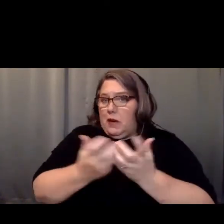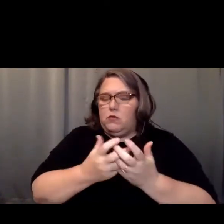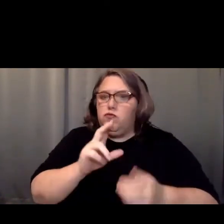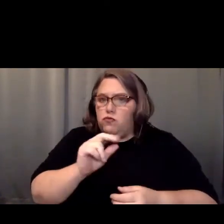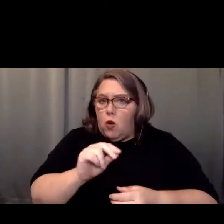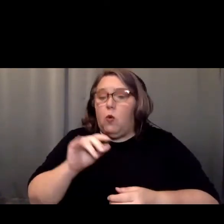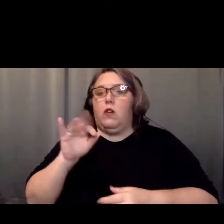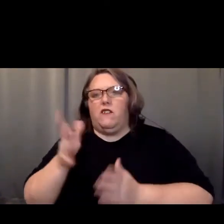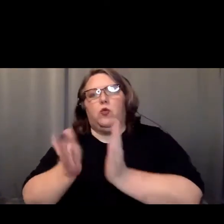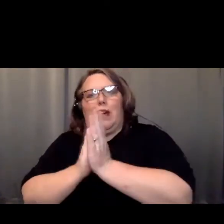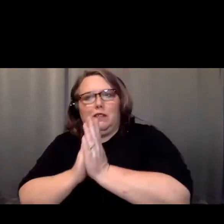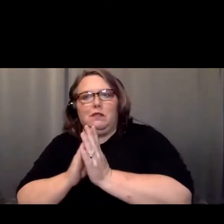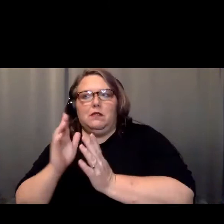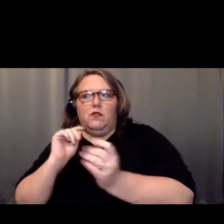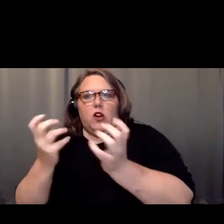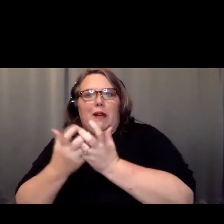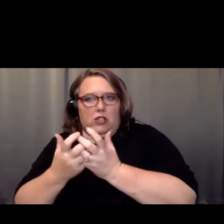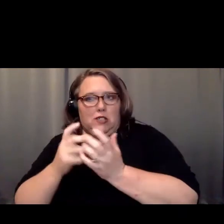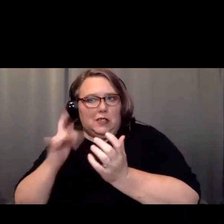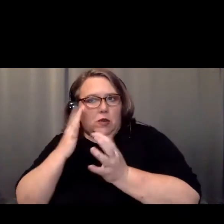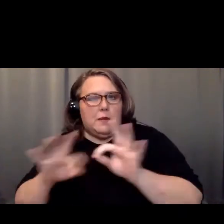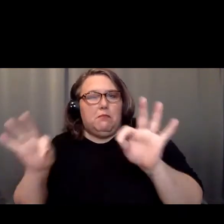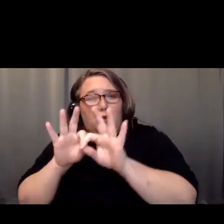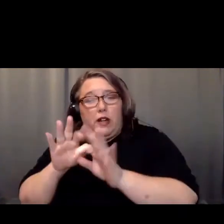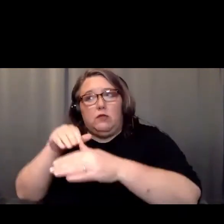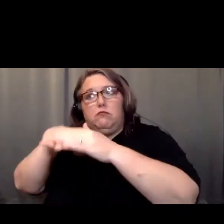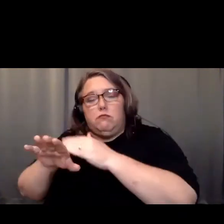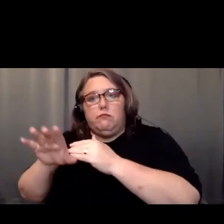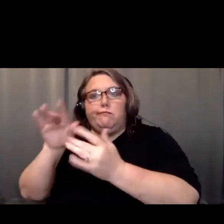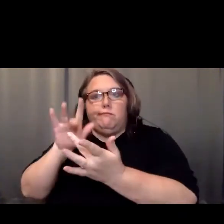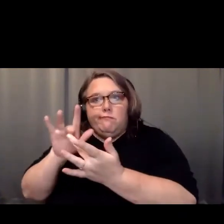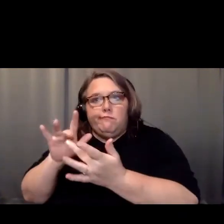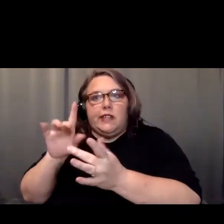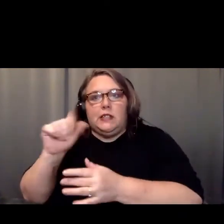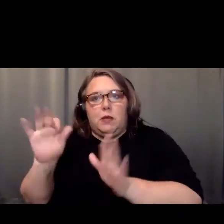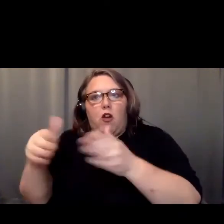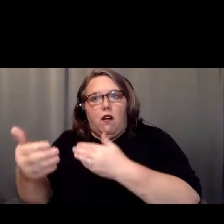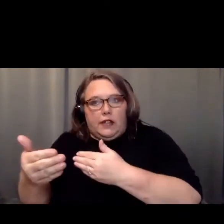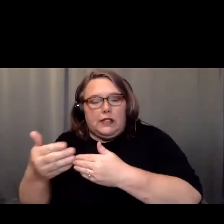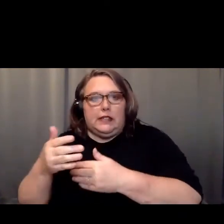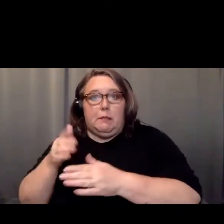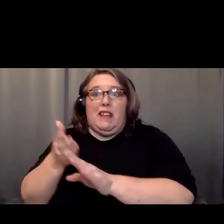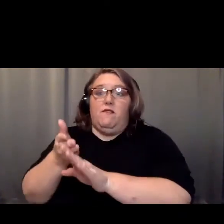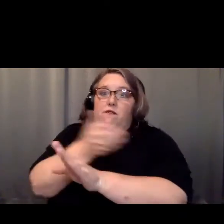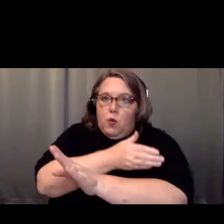So, that's why it's super, super important to do that early enough before the semester starts or before you start school,